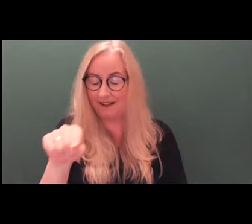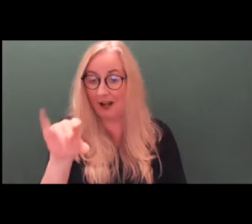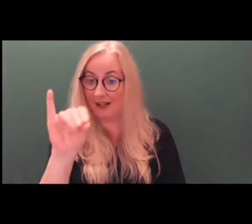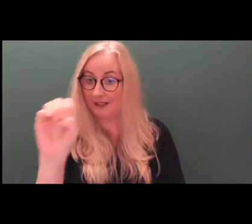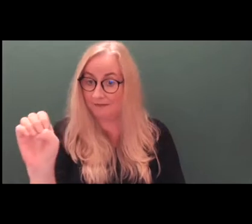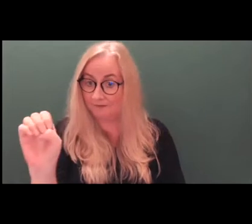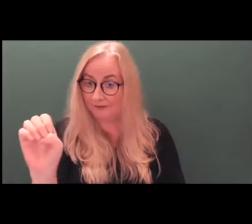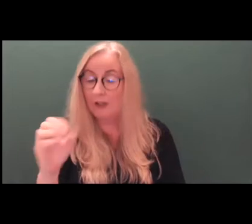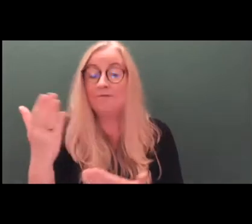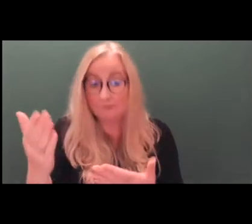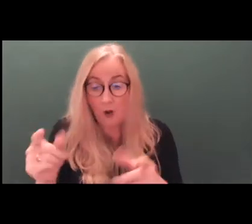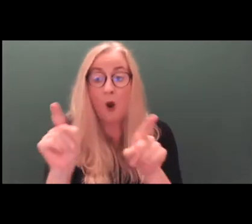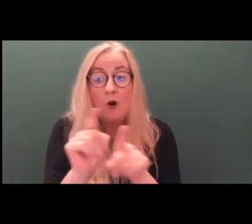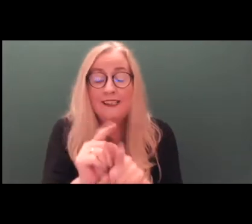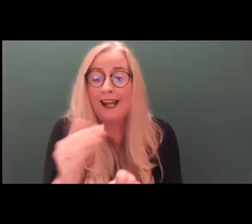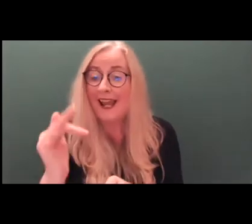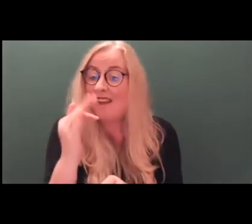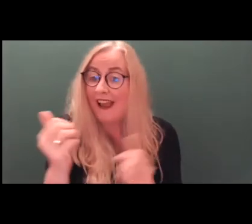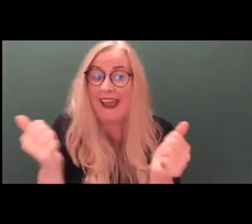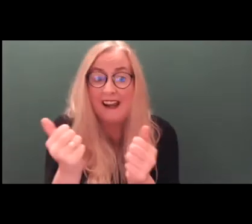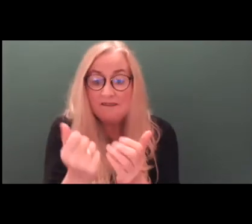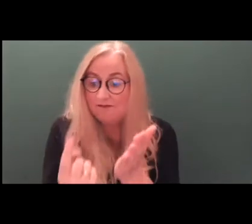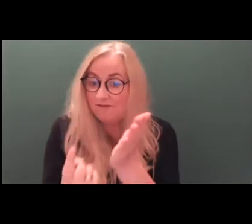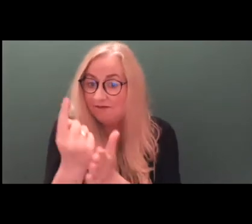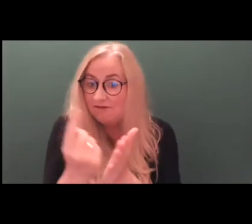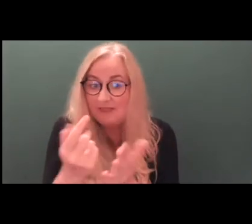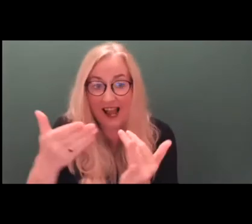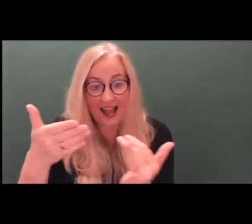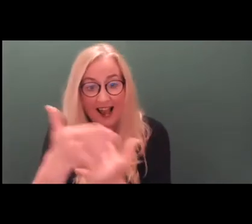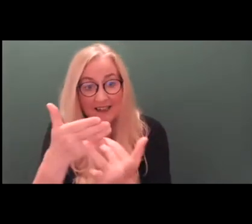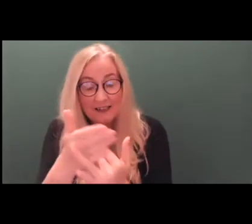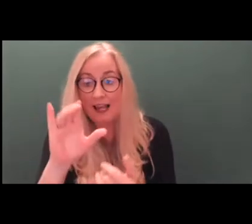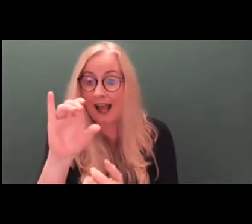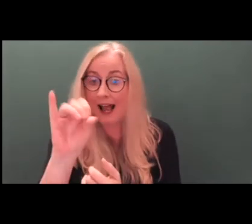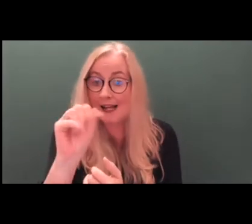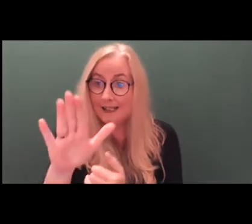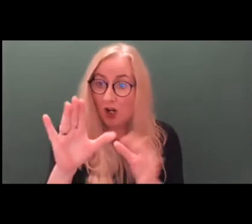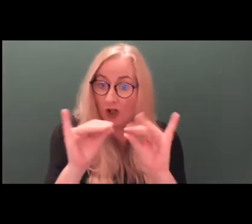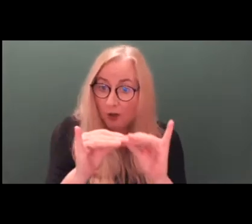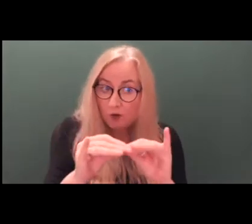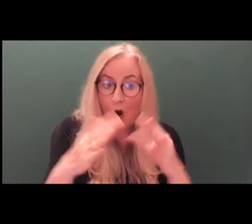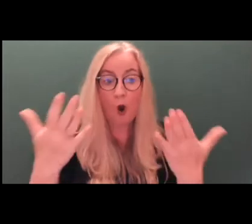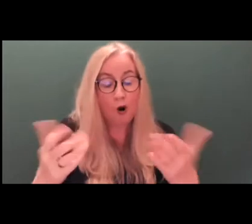Similarly if you are having any issues accessing our ISL interpretation or our captioning service,